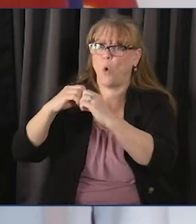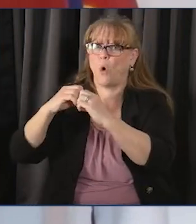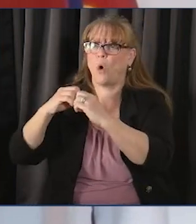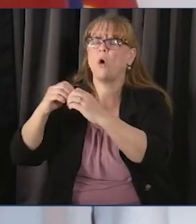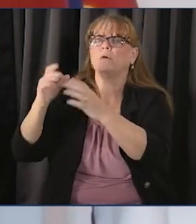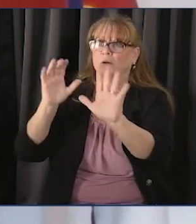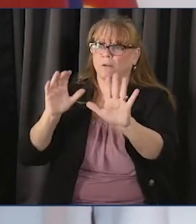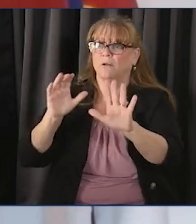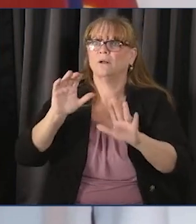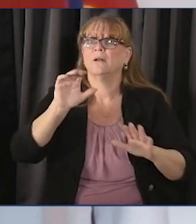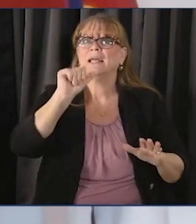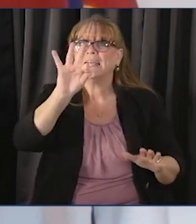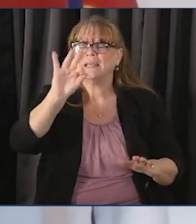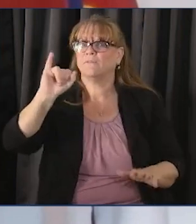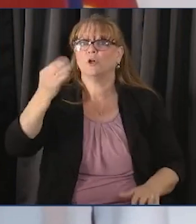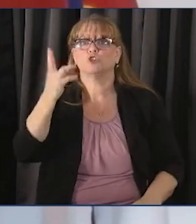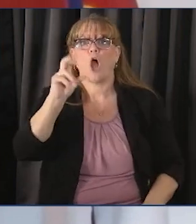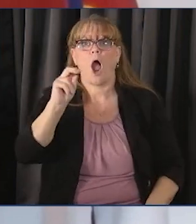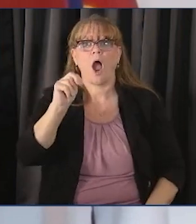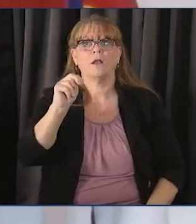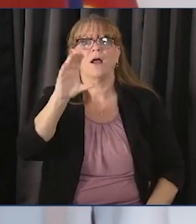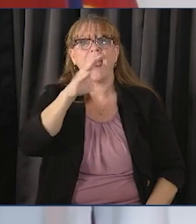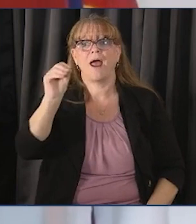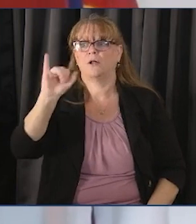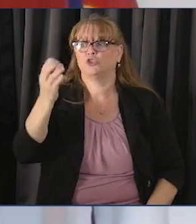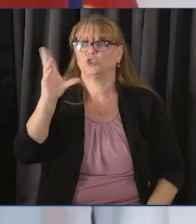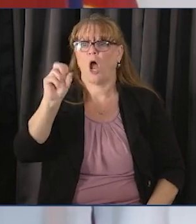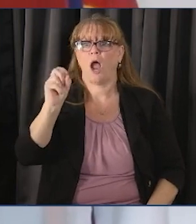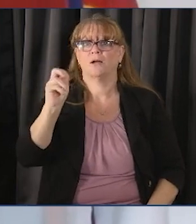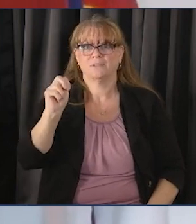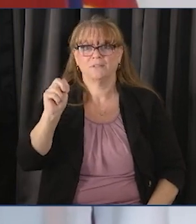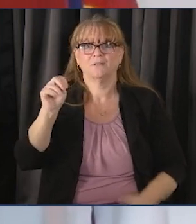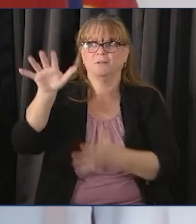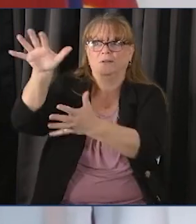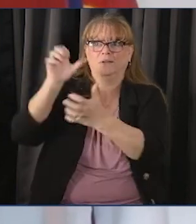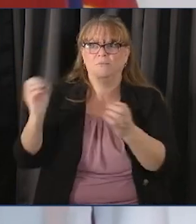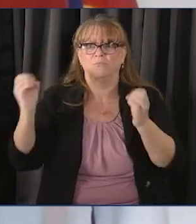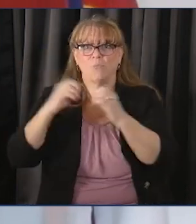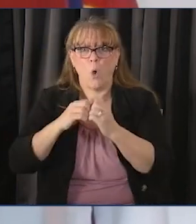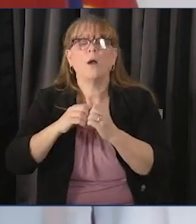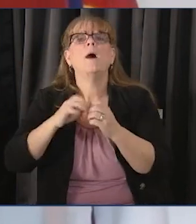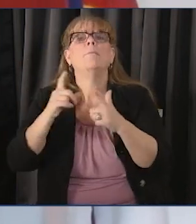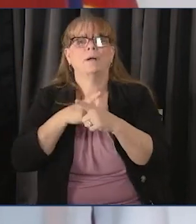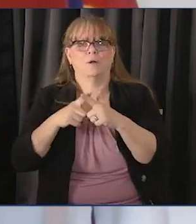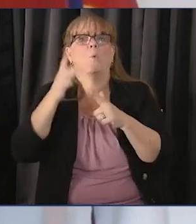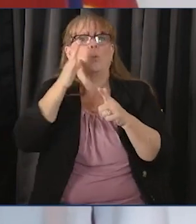Governor Charles asked people in Grand Junction Daley said no hope you're doing okay.